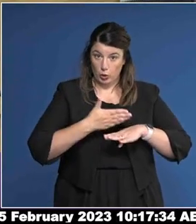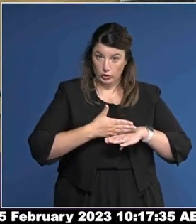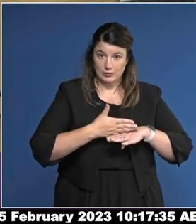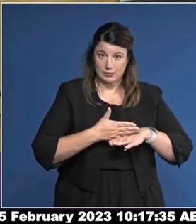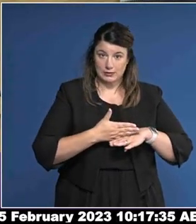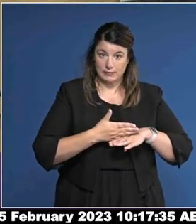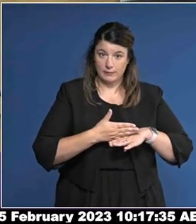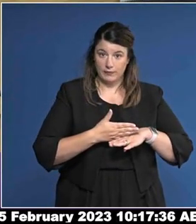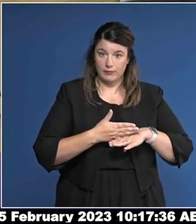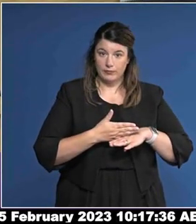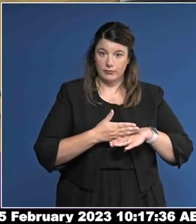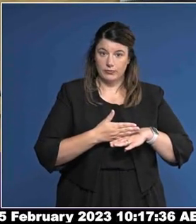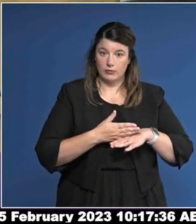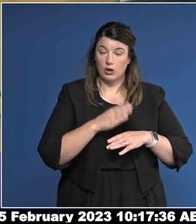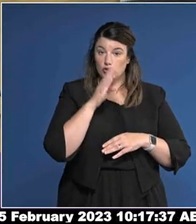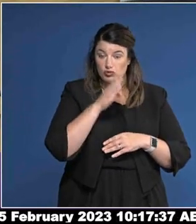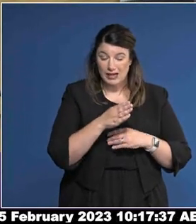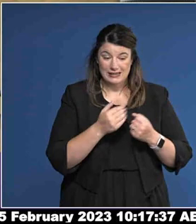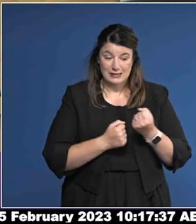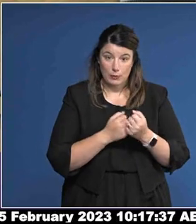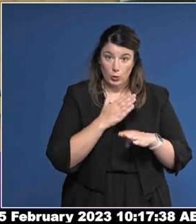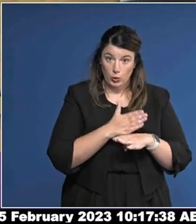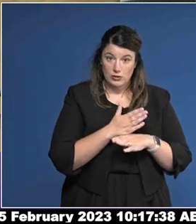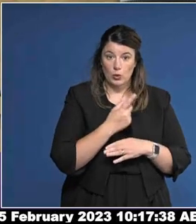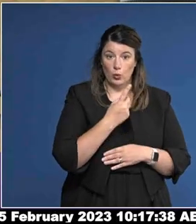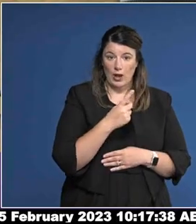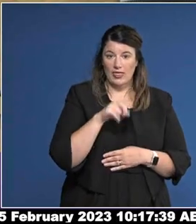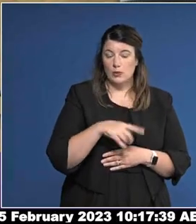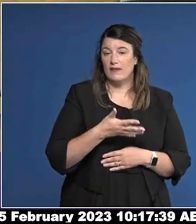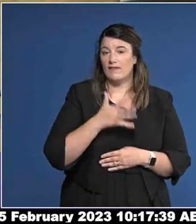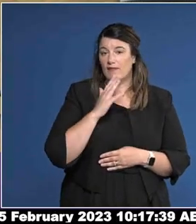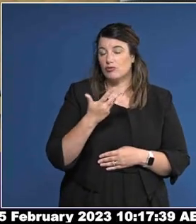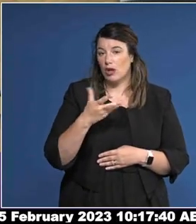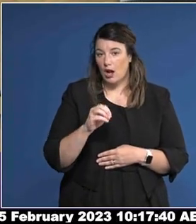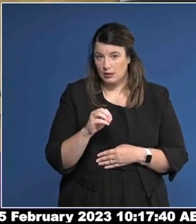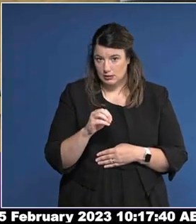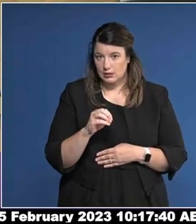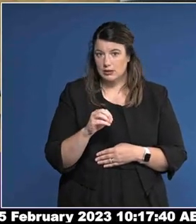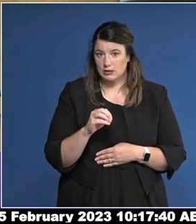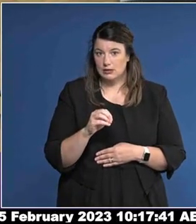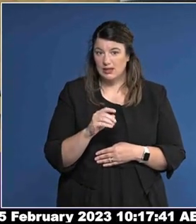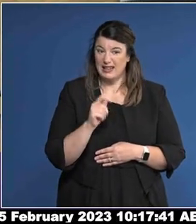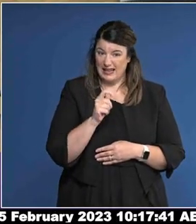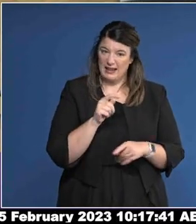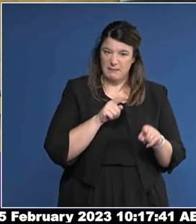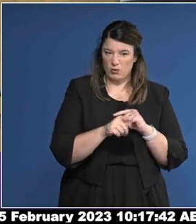support workers constitute 1,590, being close to 90 per cent of the workforce. Is that right? MR HYLAND: Correct.